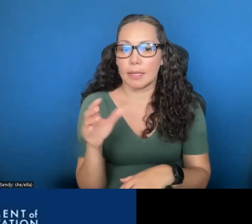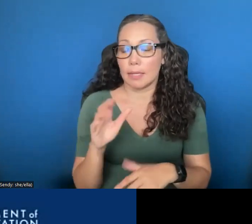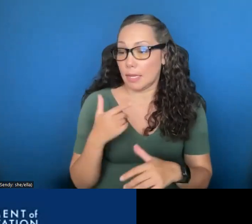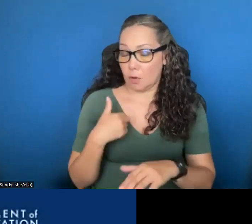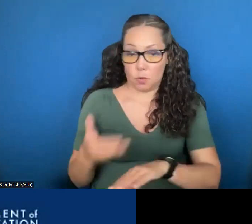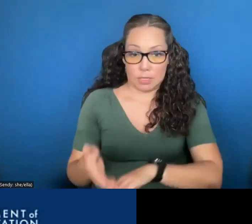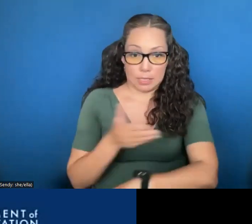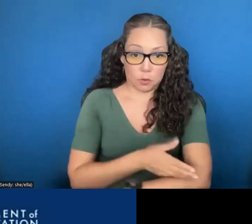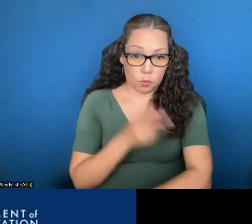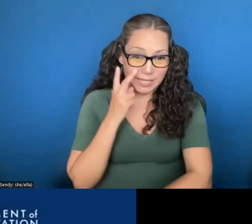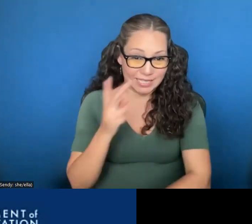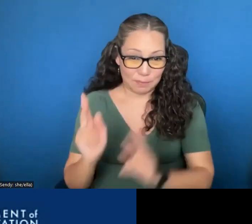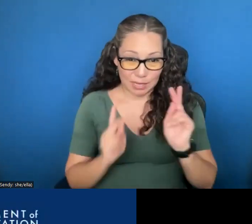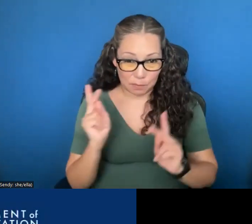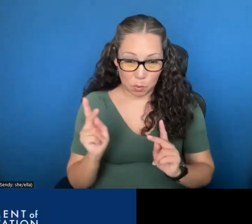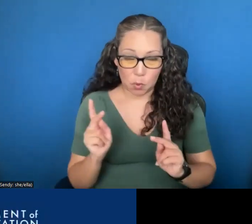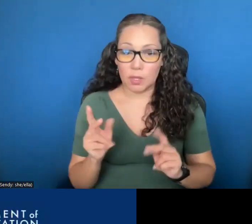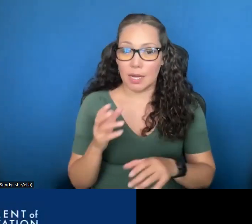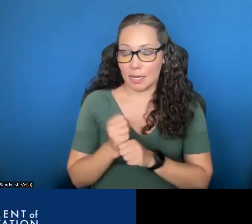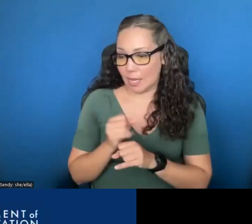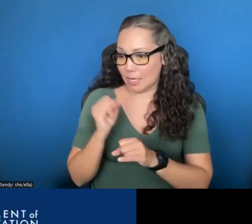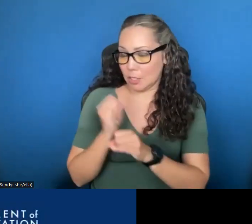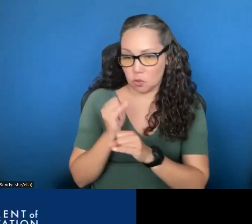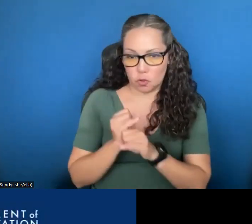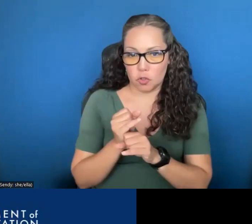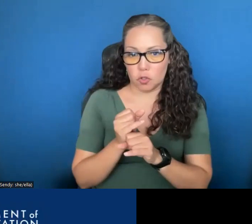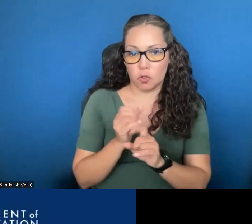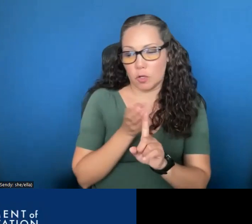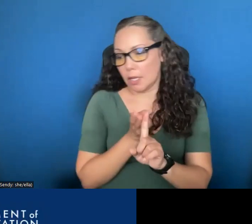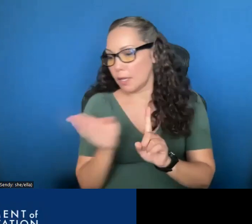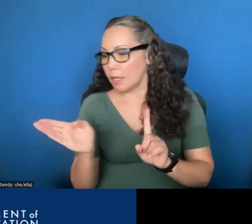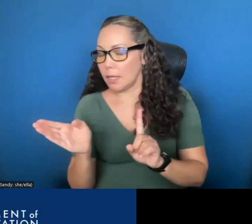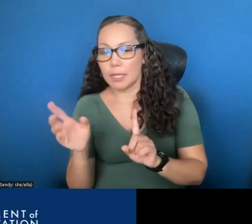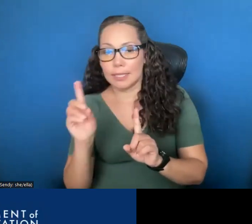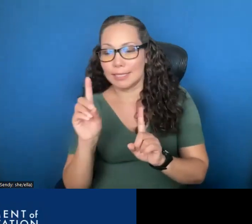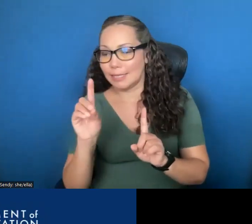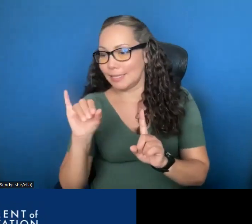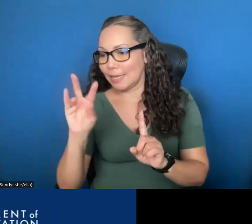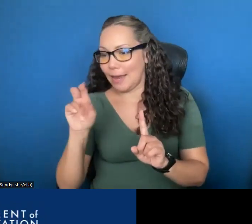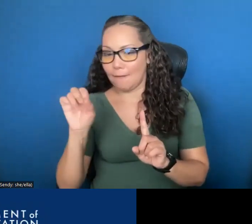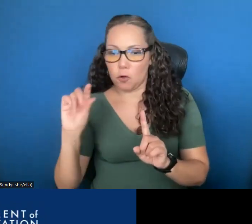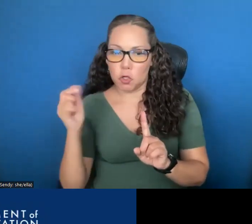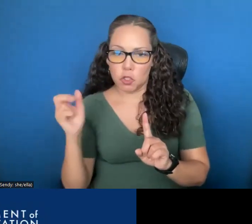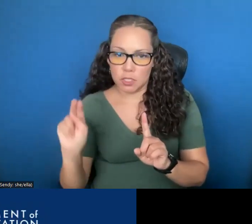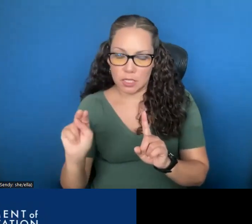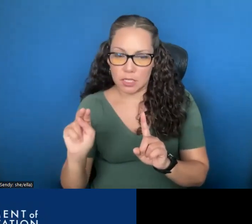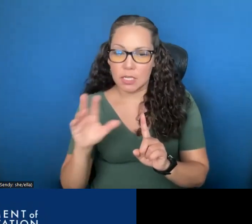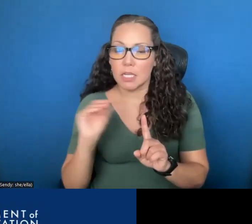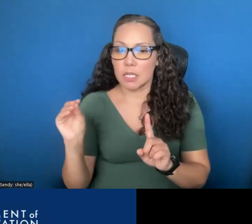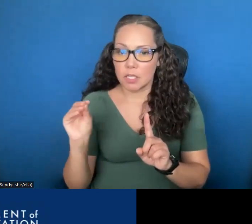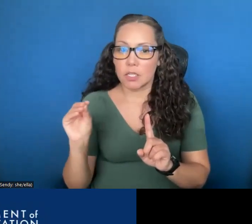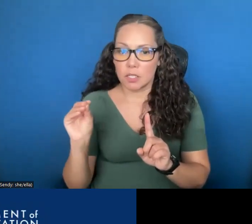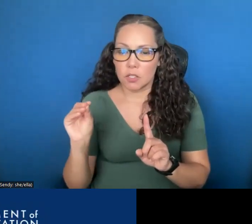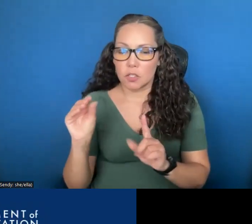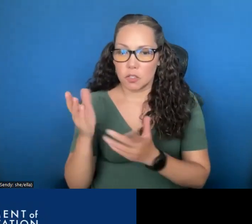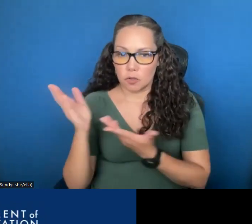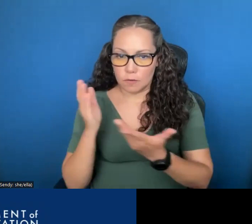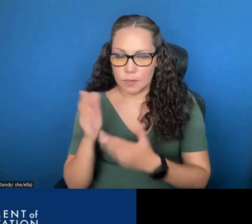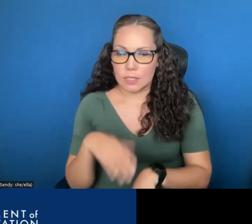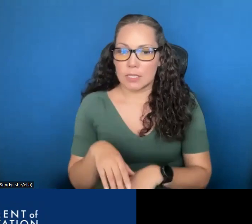people who are getting institutional transition div verion services with over 1,850 um goals set